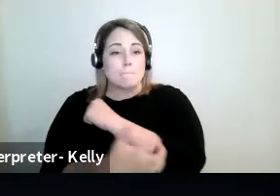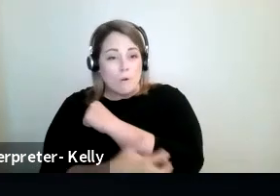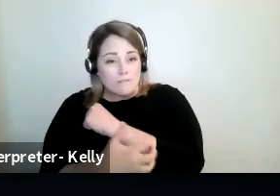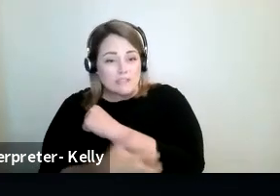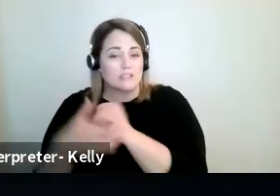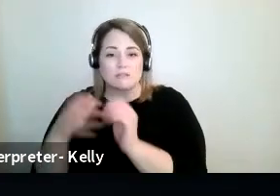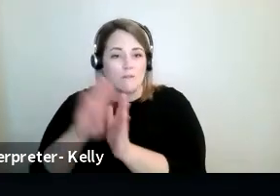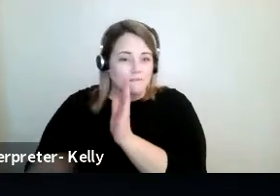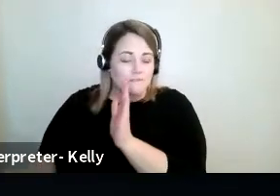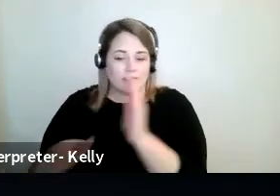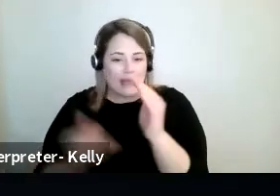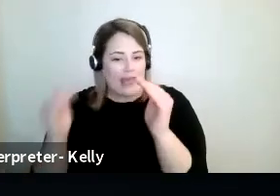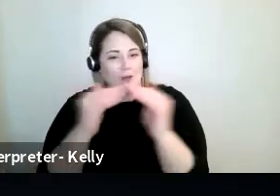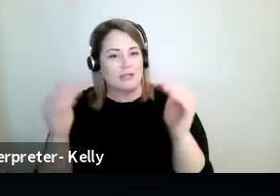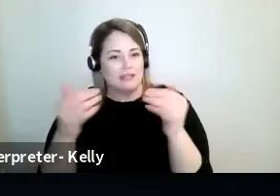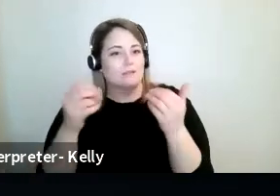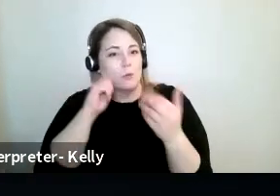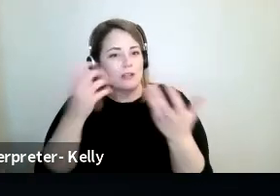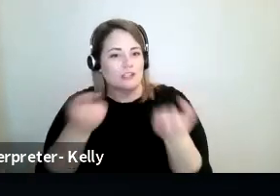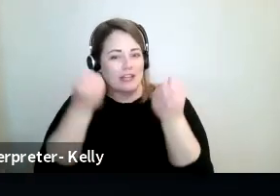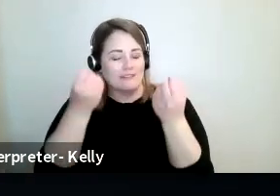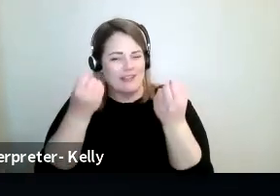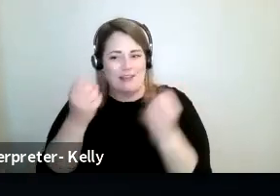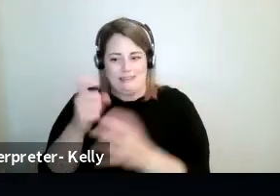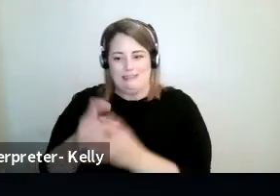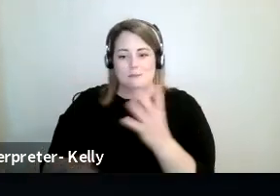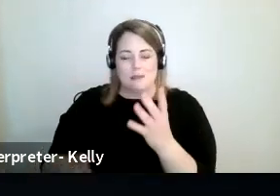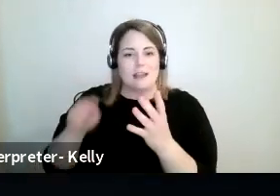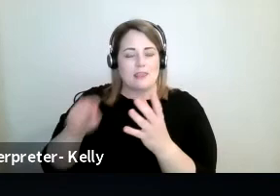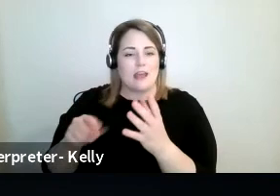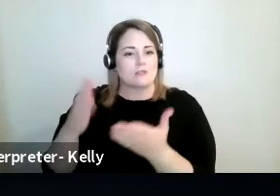people with disabilities is one of the key groups identified in the sustainable development goals